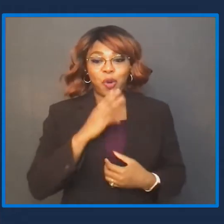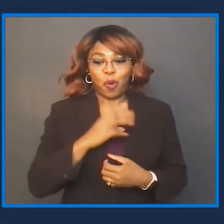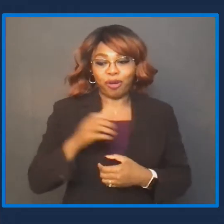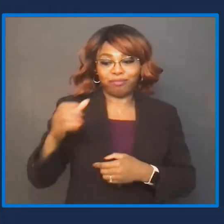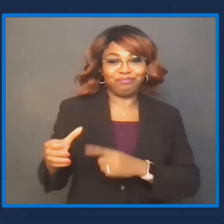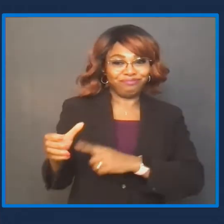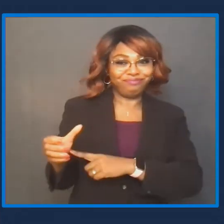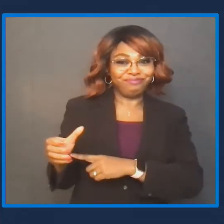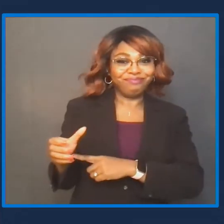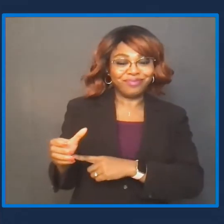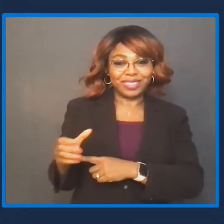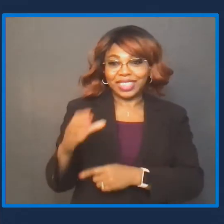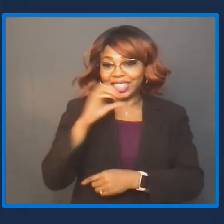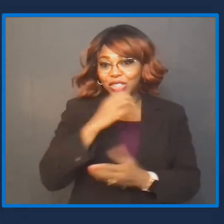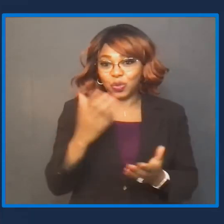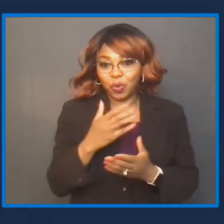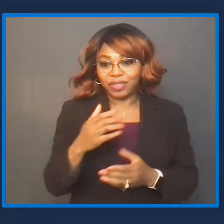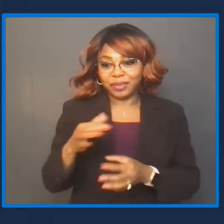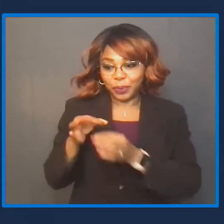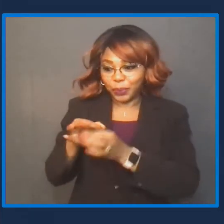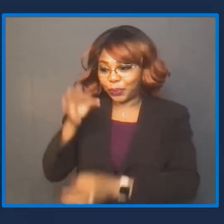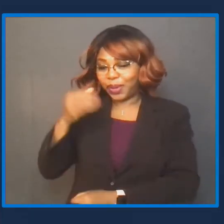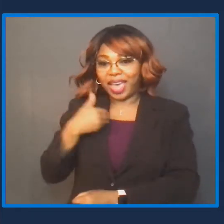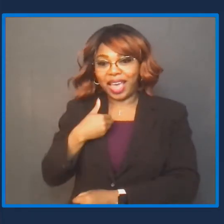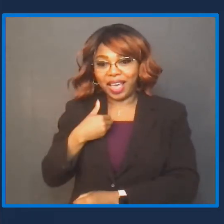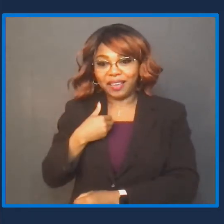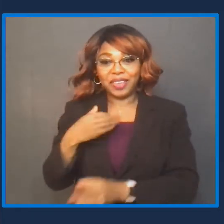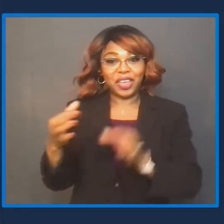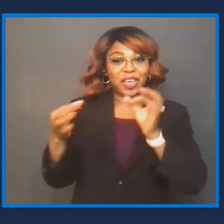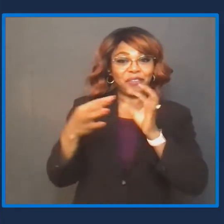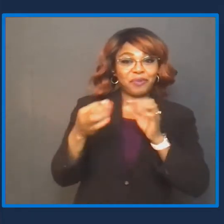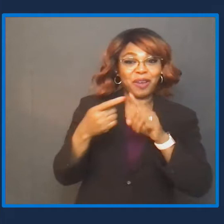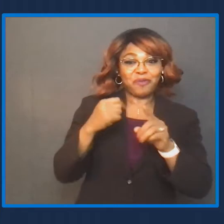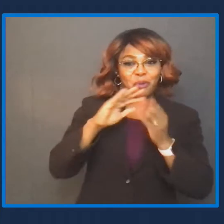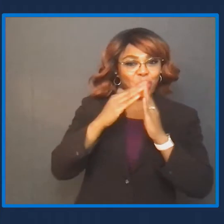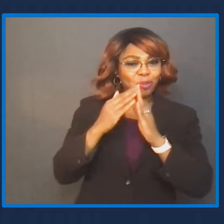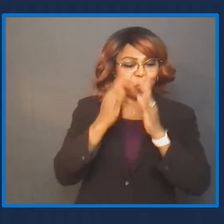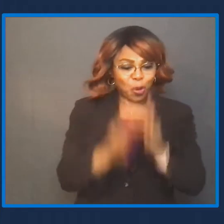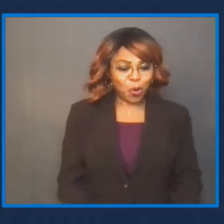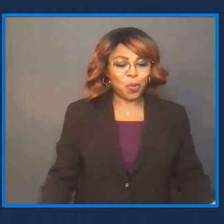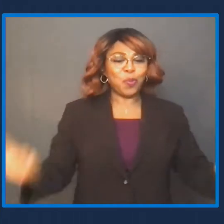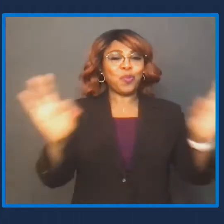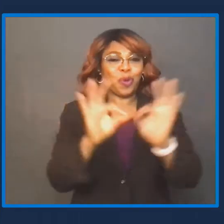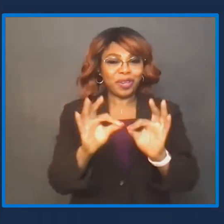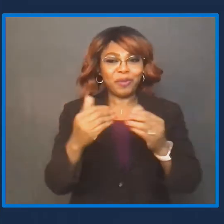And guess what I have a straw feedback from the community. It's important that we have all assistive devices